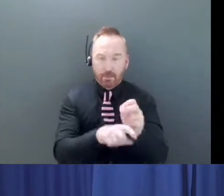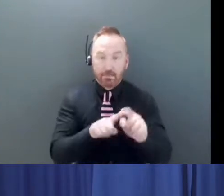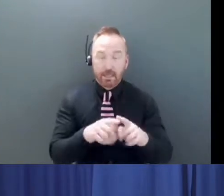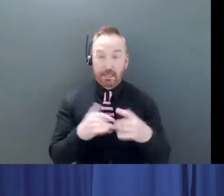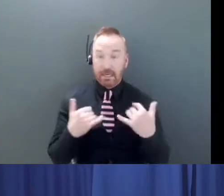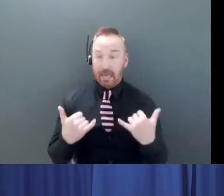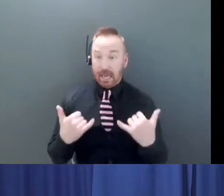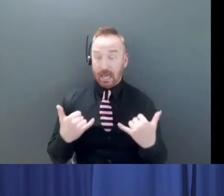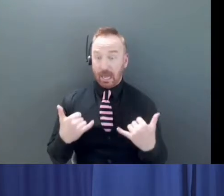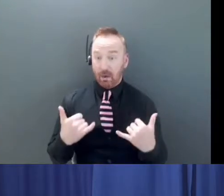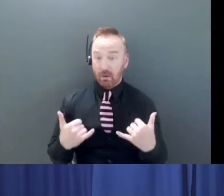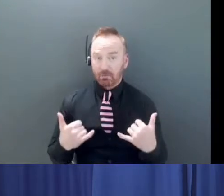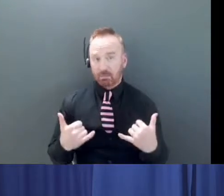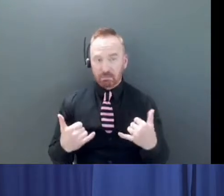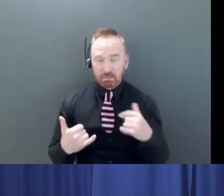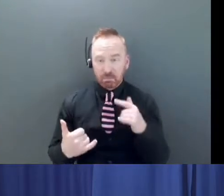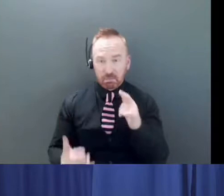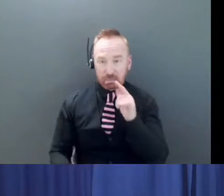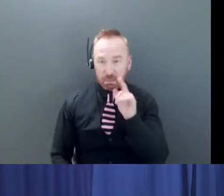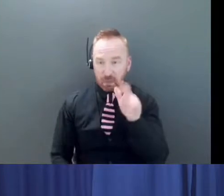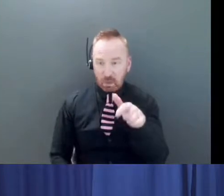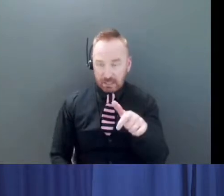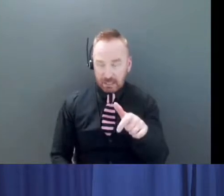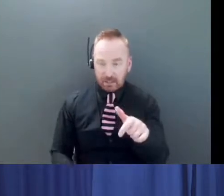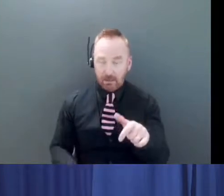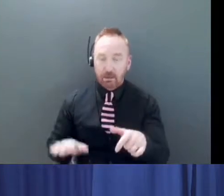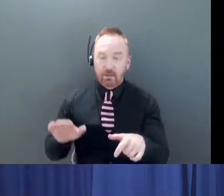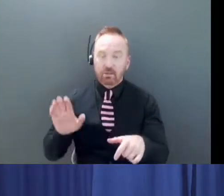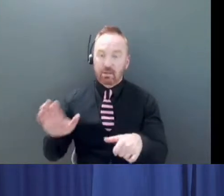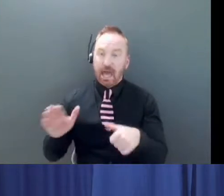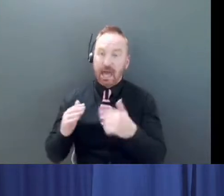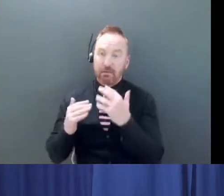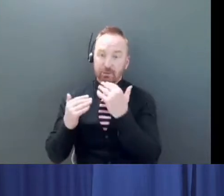our view. So we removed that separation specifically at bar counters so